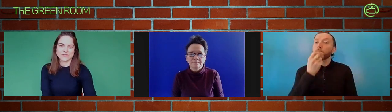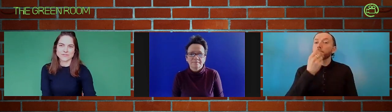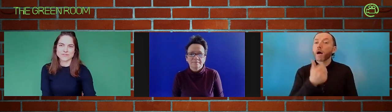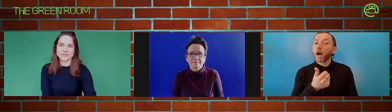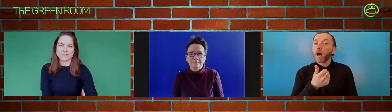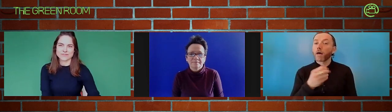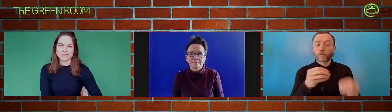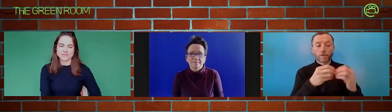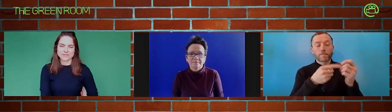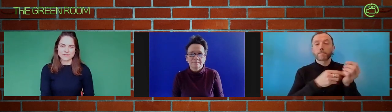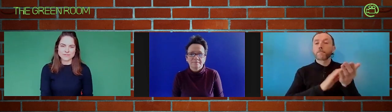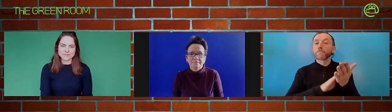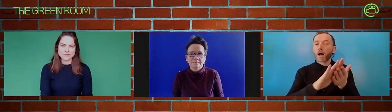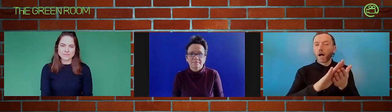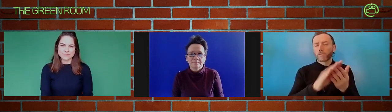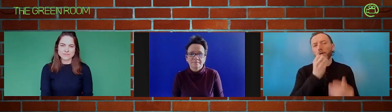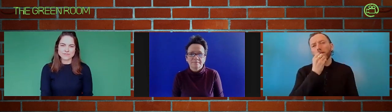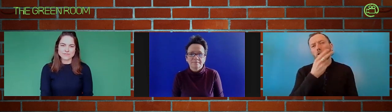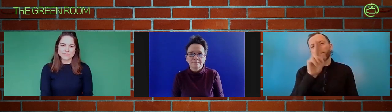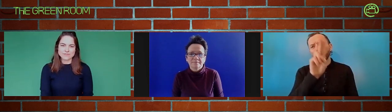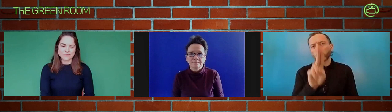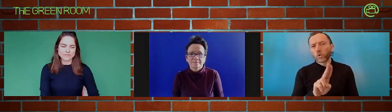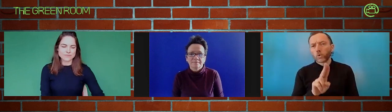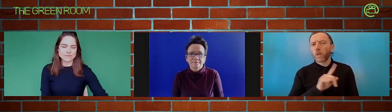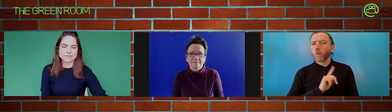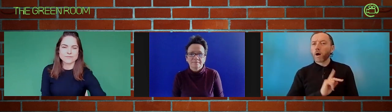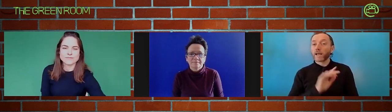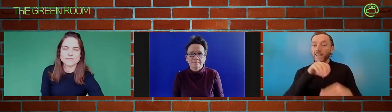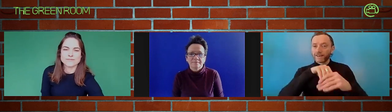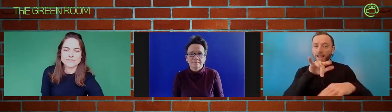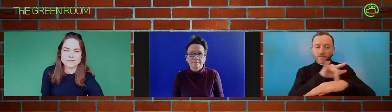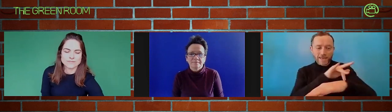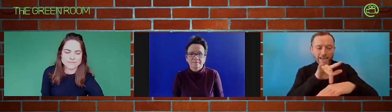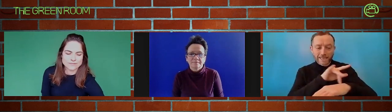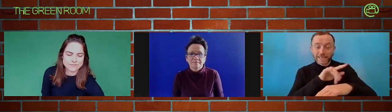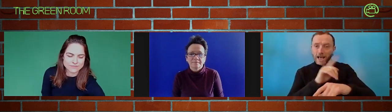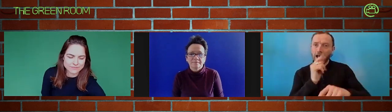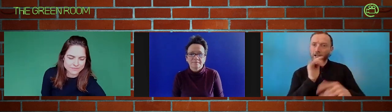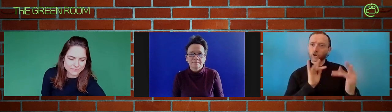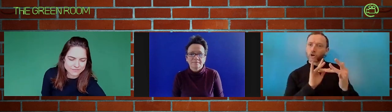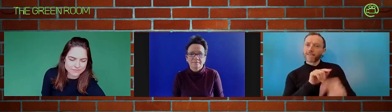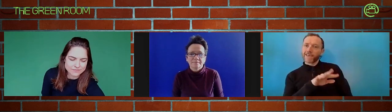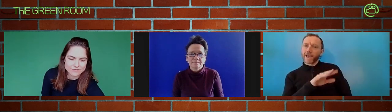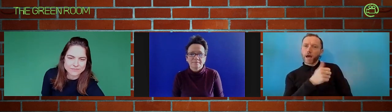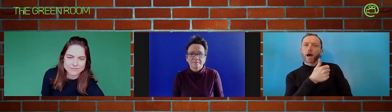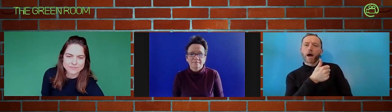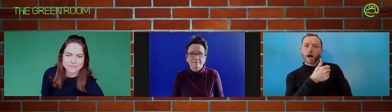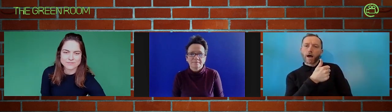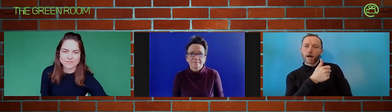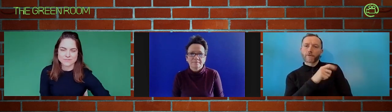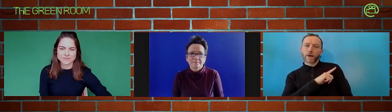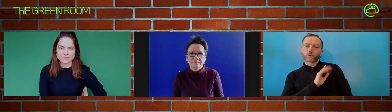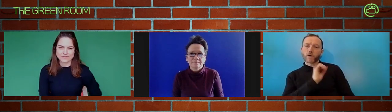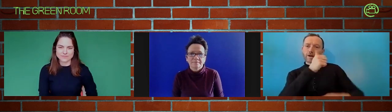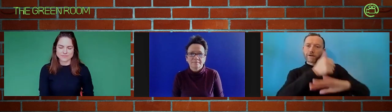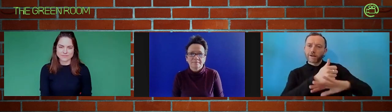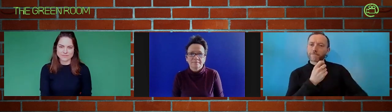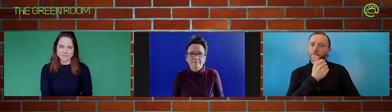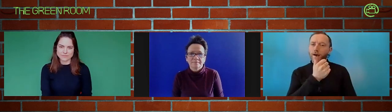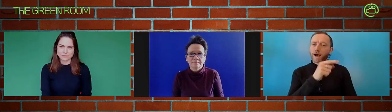school in Bath, because it had a theatre and I had a connection, a contact there. So that was the reason but I felt it was important to be in